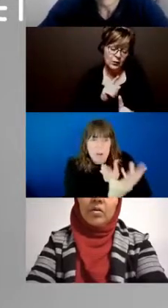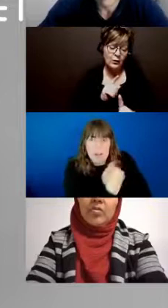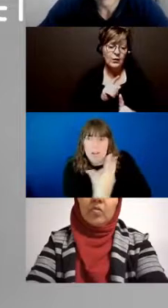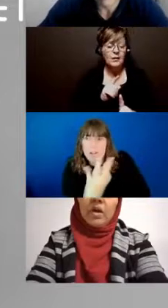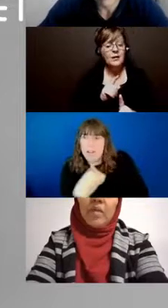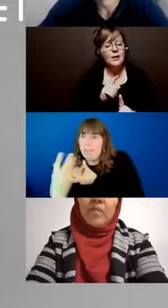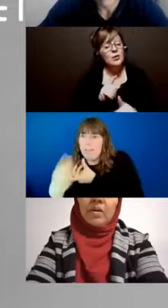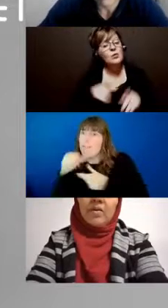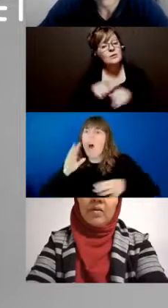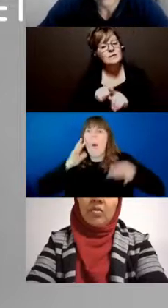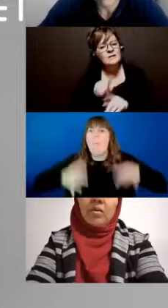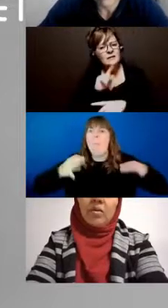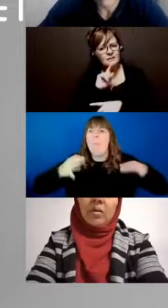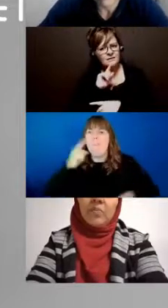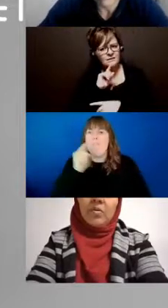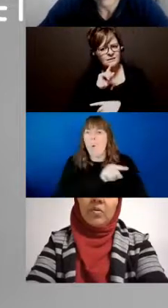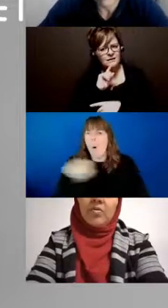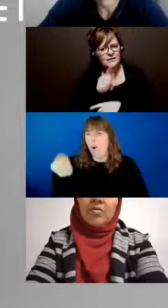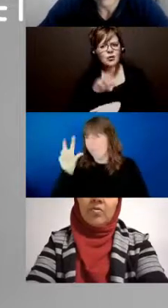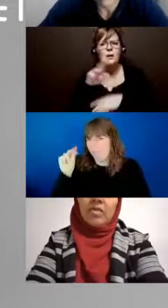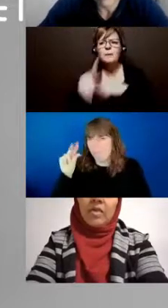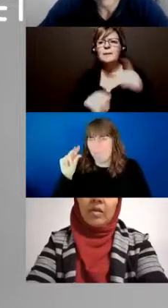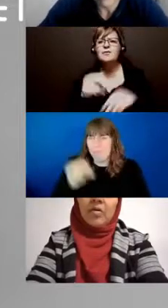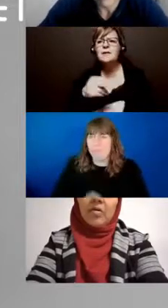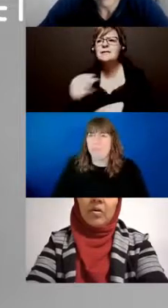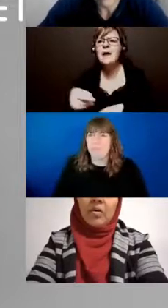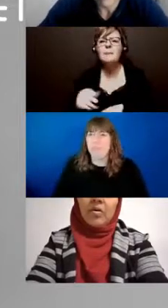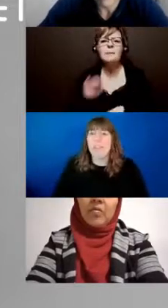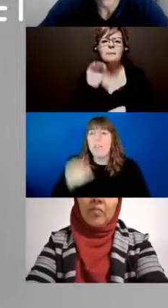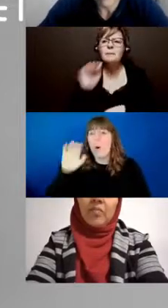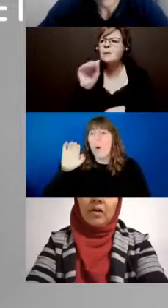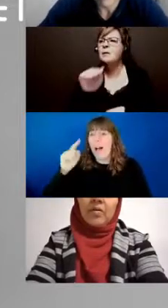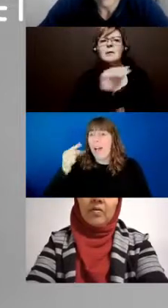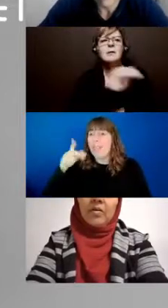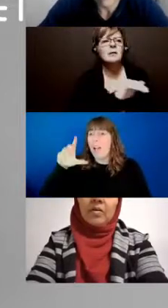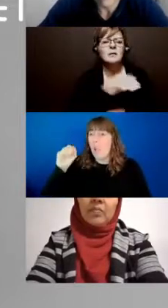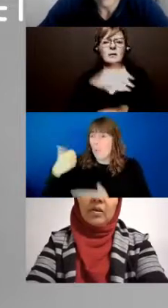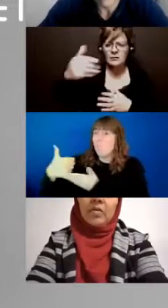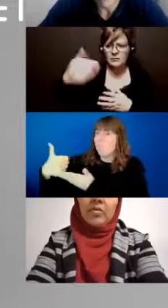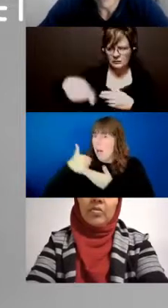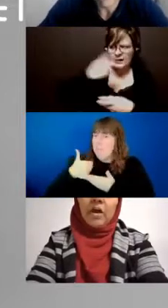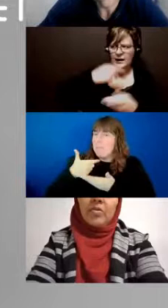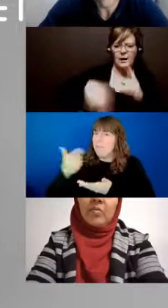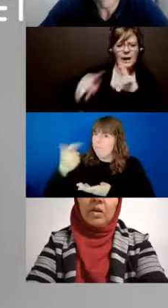so we have been consulting people through a fellow we have been consulting people through other means